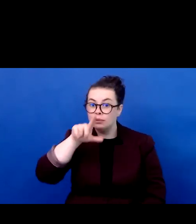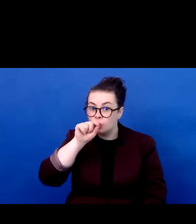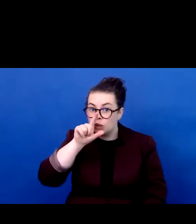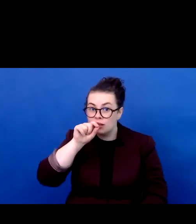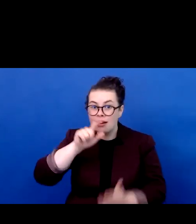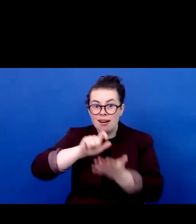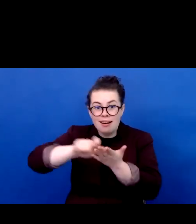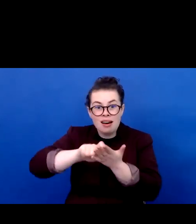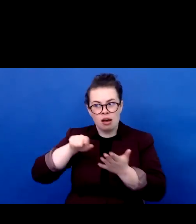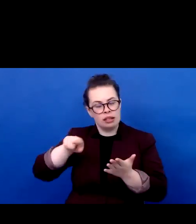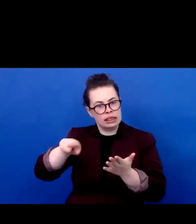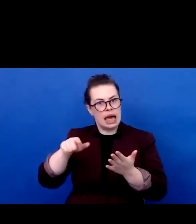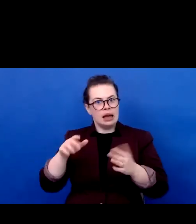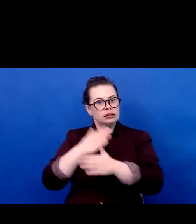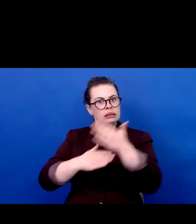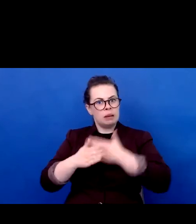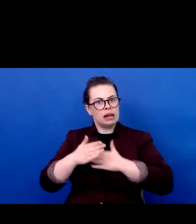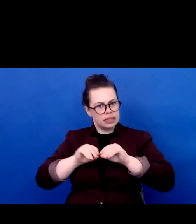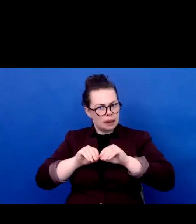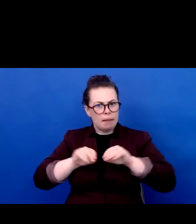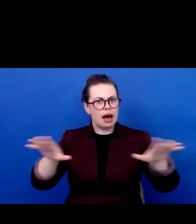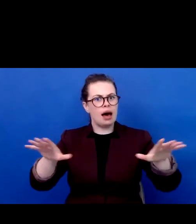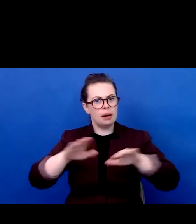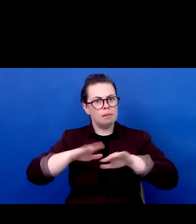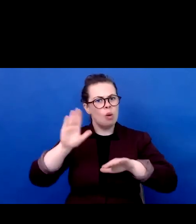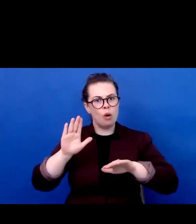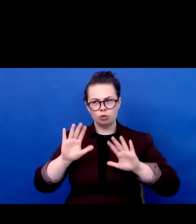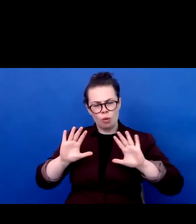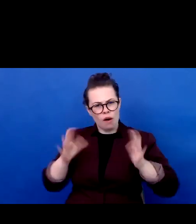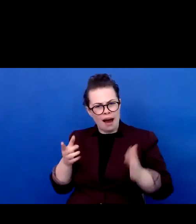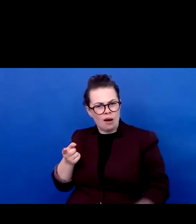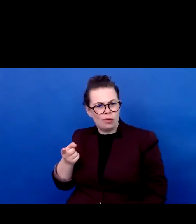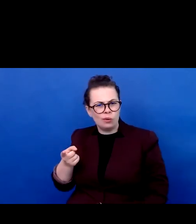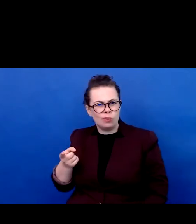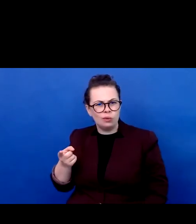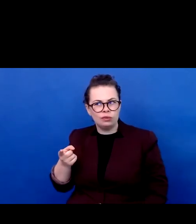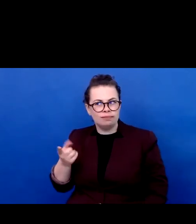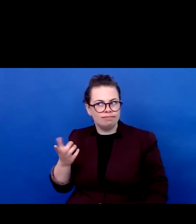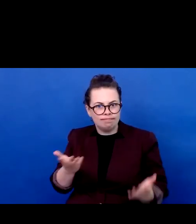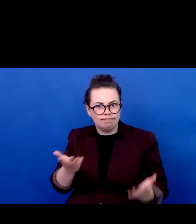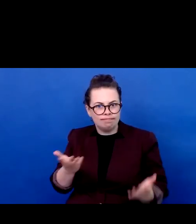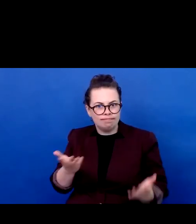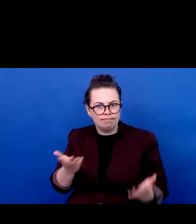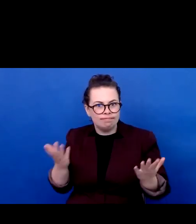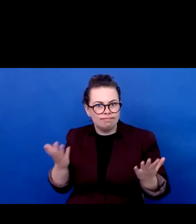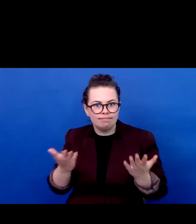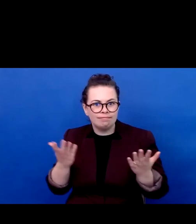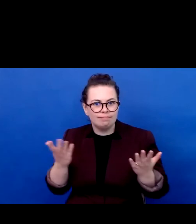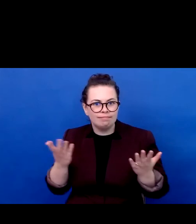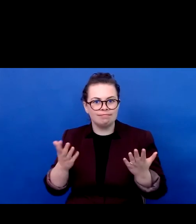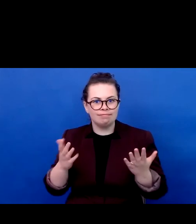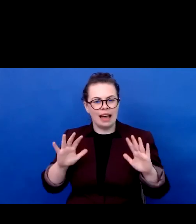how is the importance of involving uh the organizations of persons with disabilities